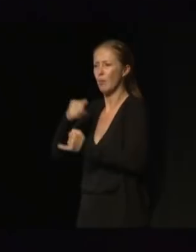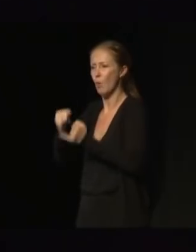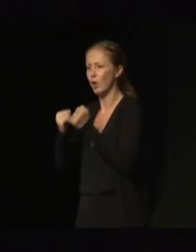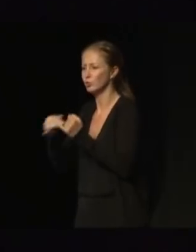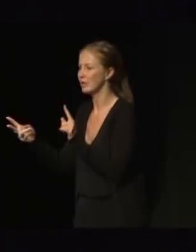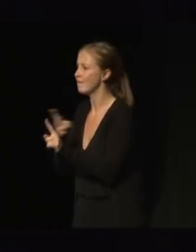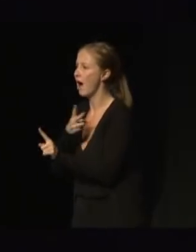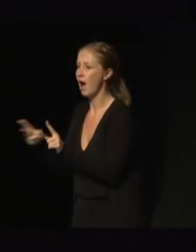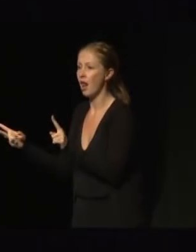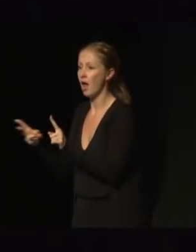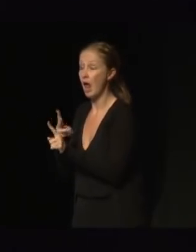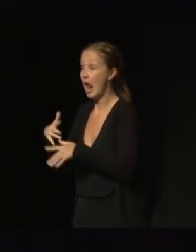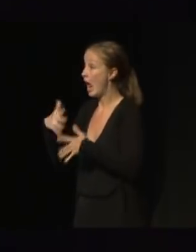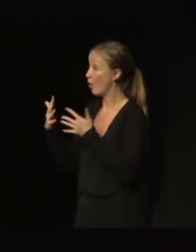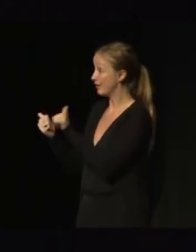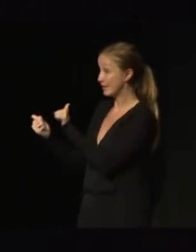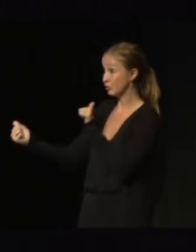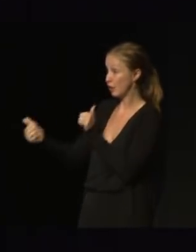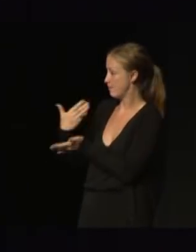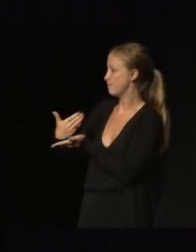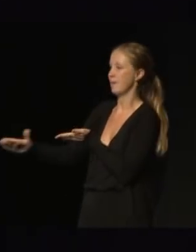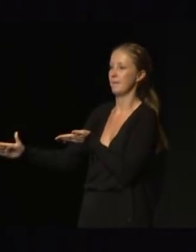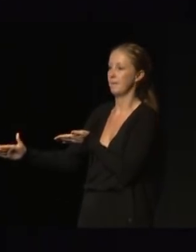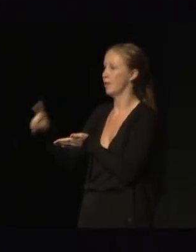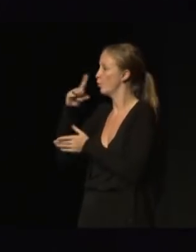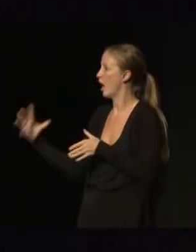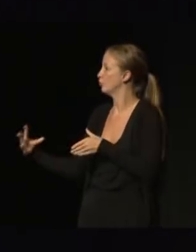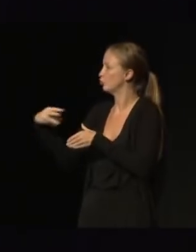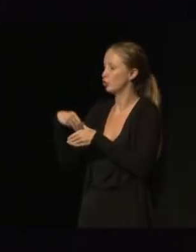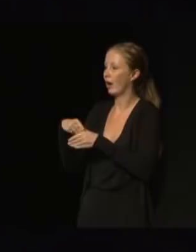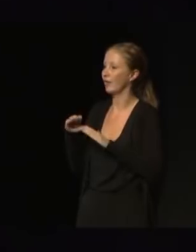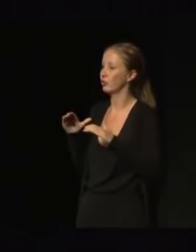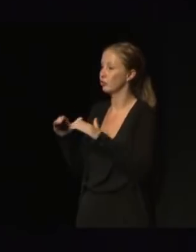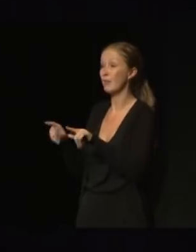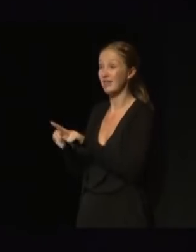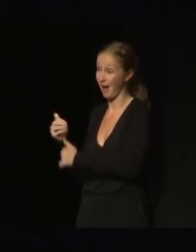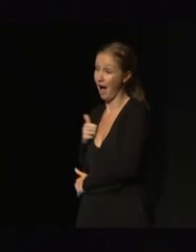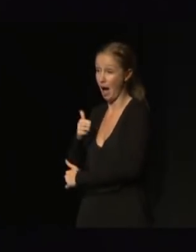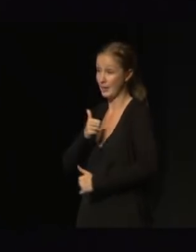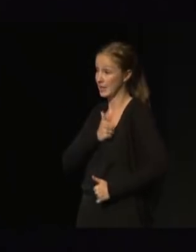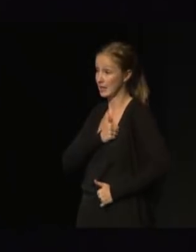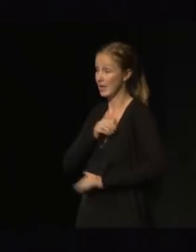and anybody who disagreed with a Pankhurst is excluded from the movement. It's run like an army. It's not a political party.